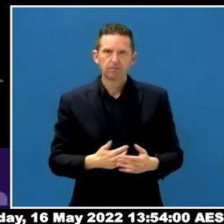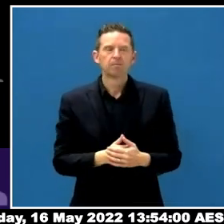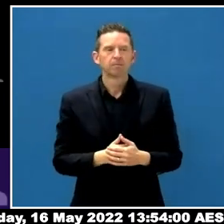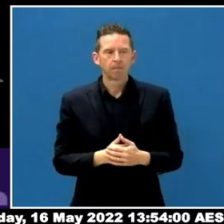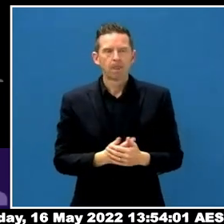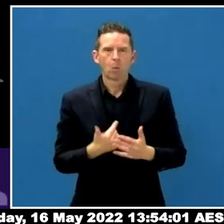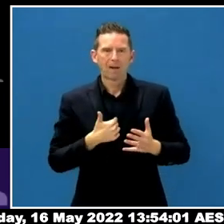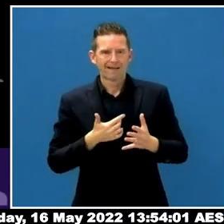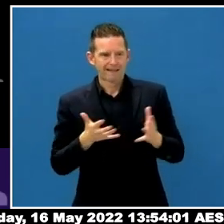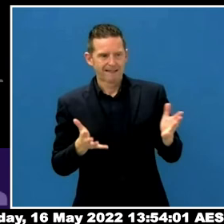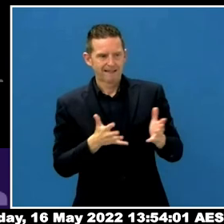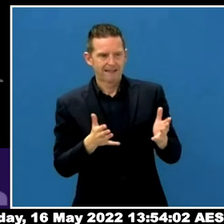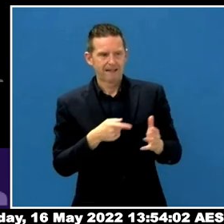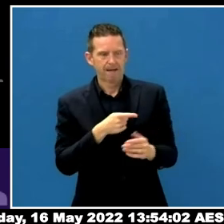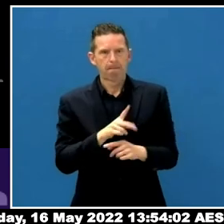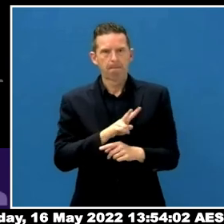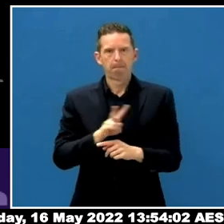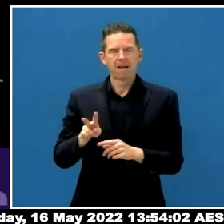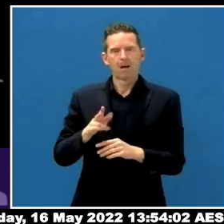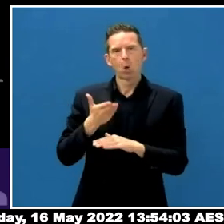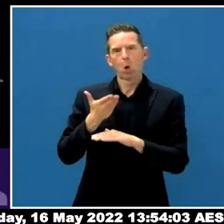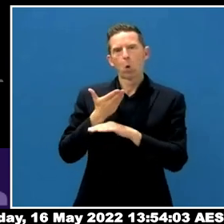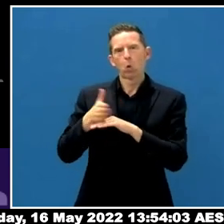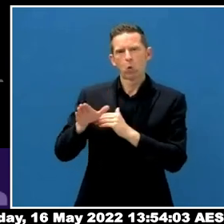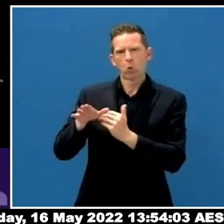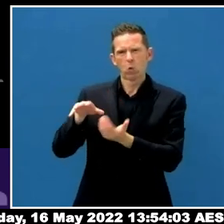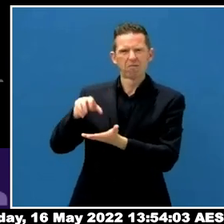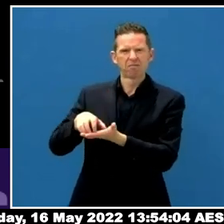centre at this stage. Yes.